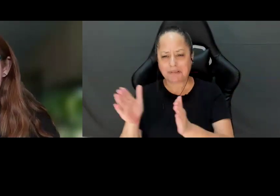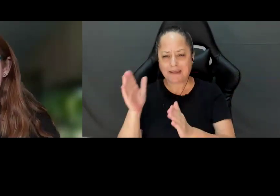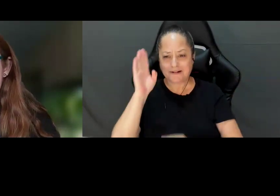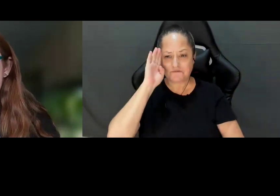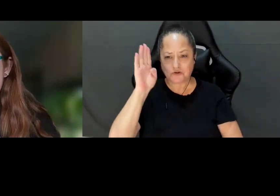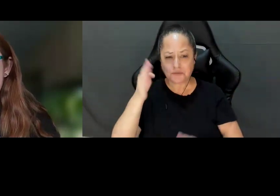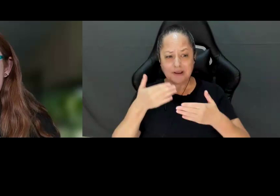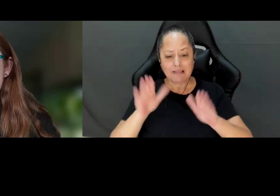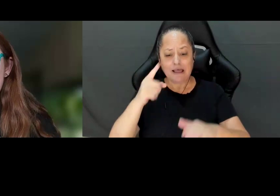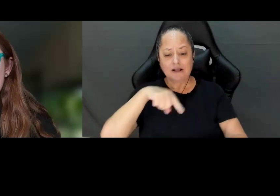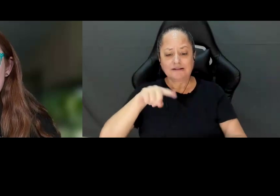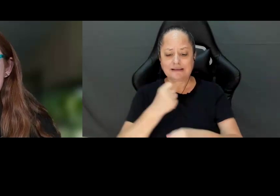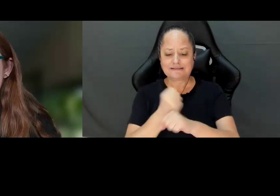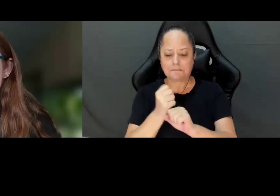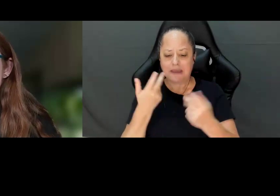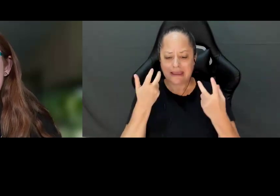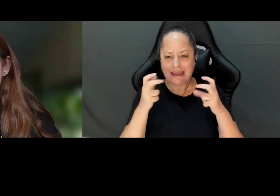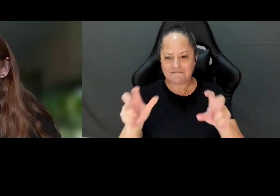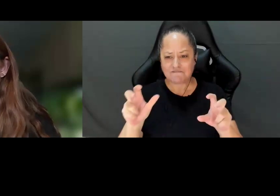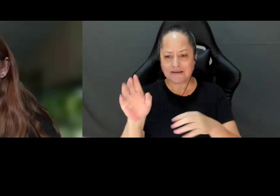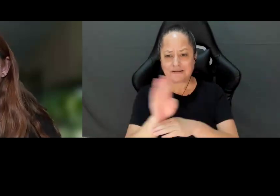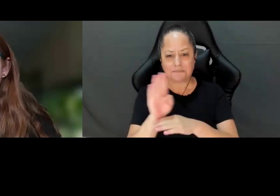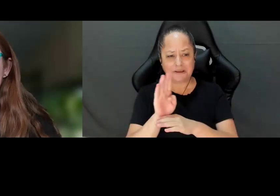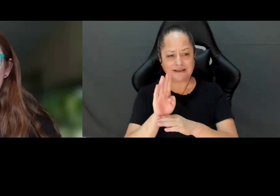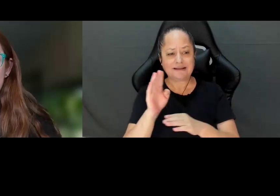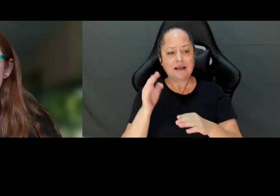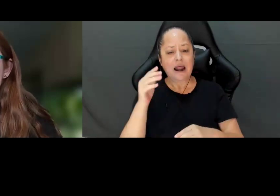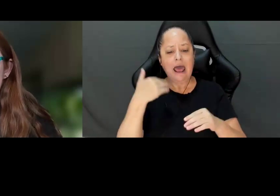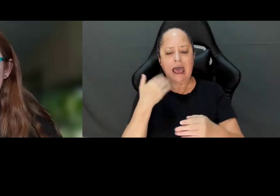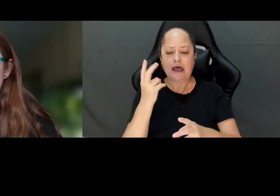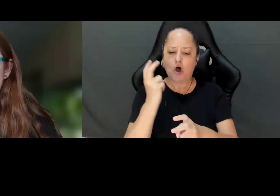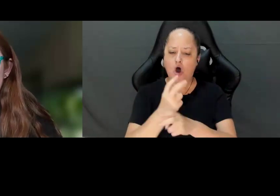It allows us to make investments in businesses that potentially have had a couple of hard years in the past.